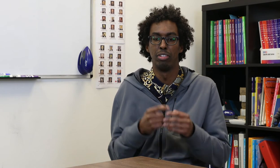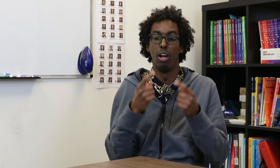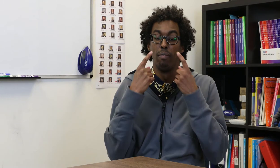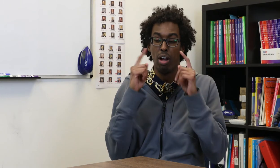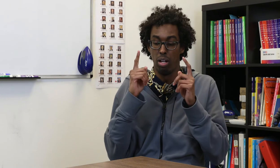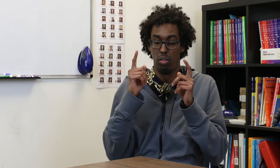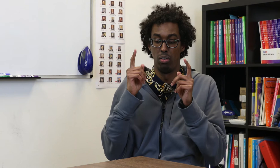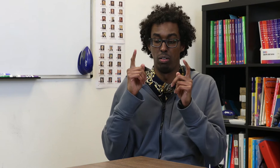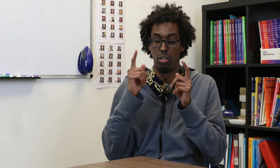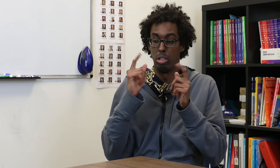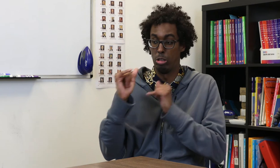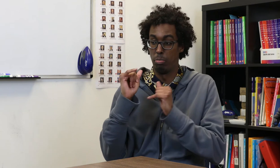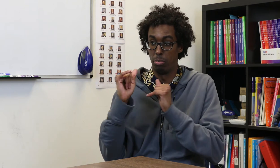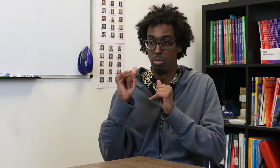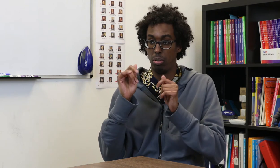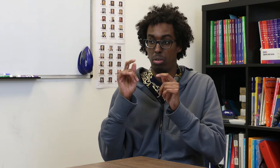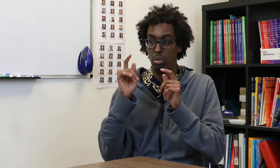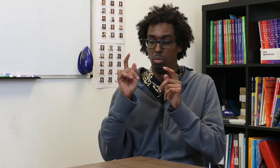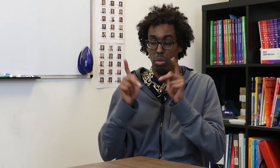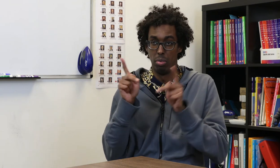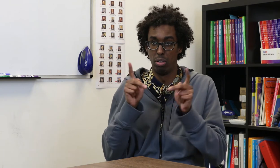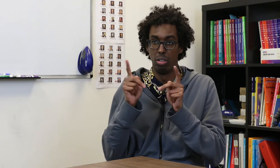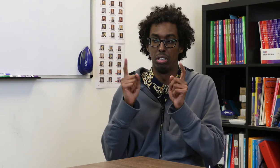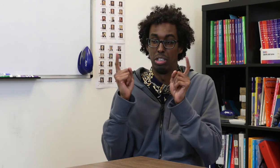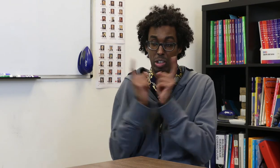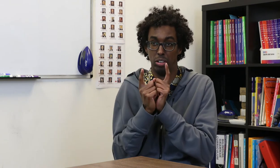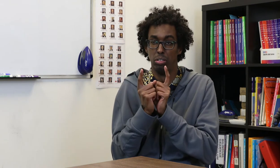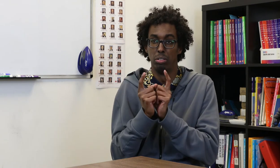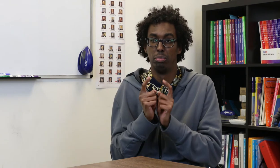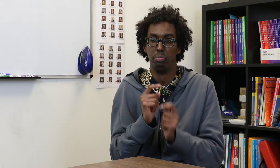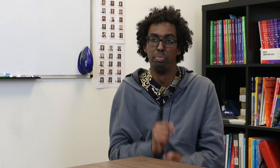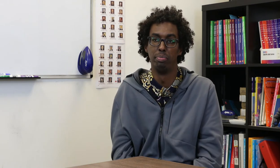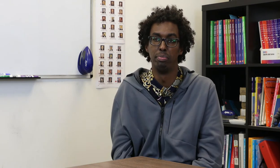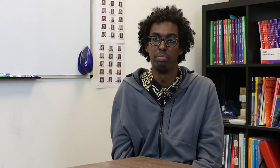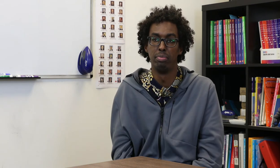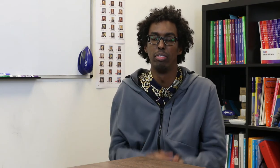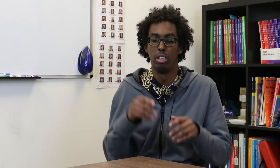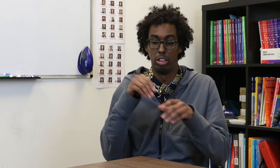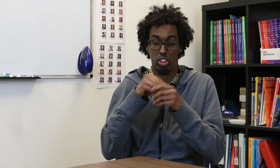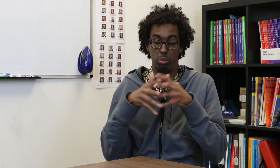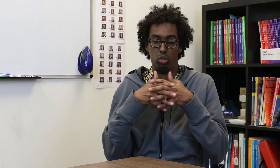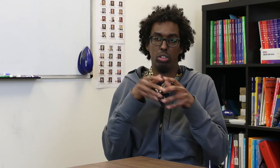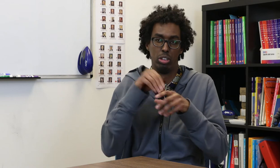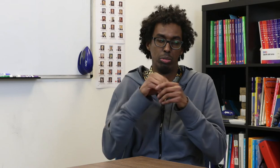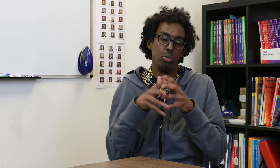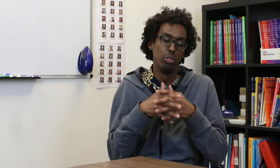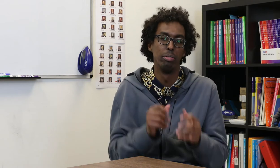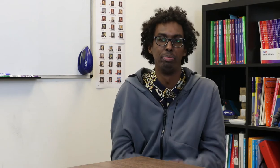Finally, I met people like me, in America.